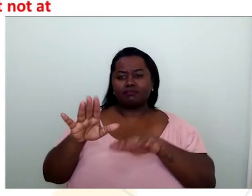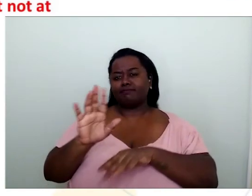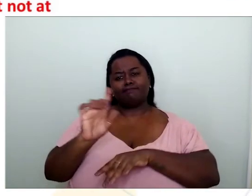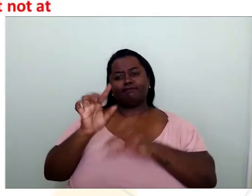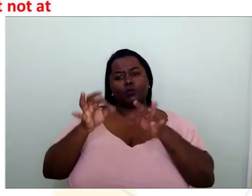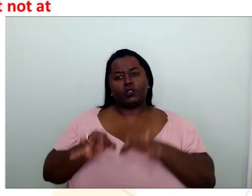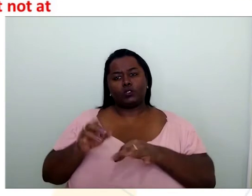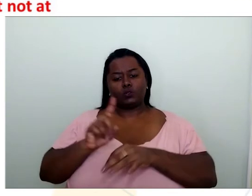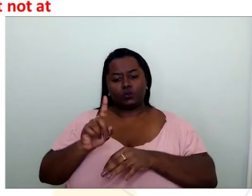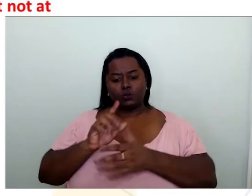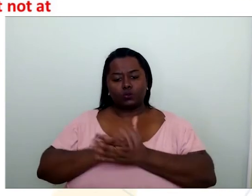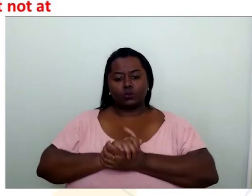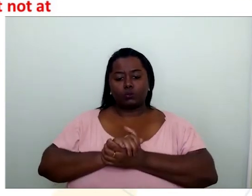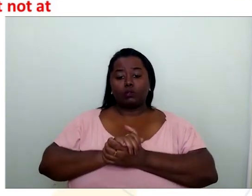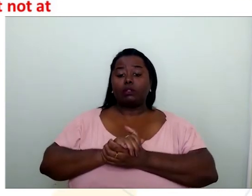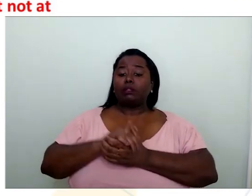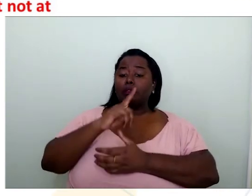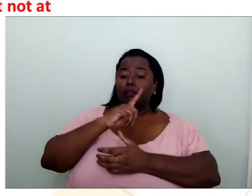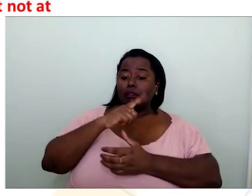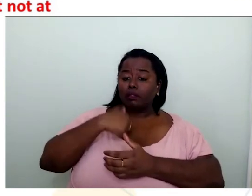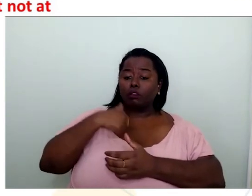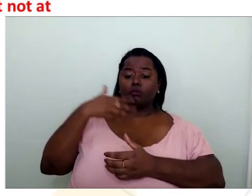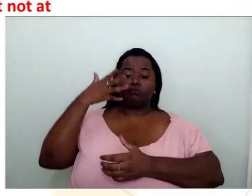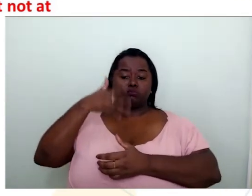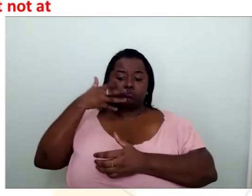said all of that and I'm almost coming to the end of my presentation the idea